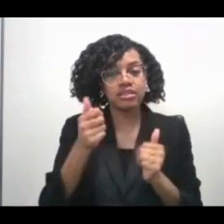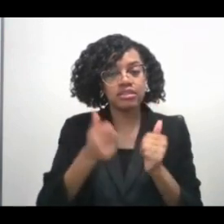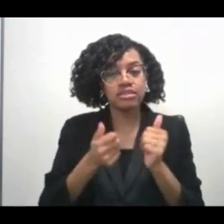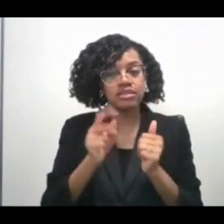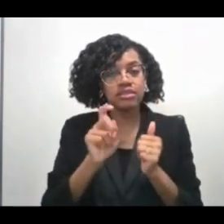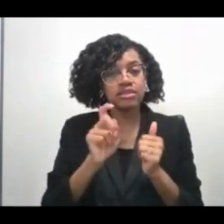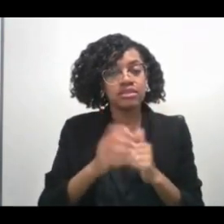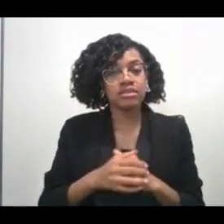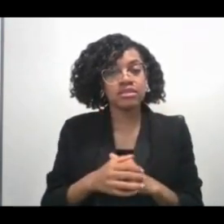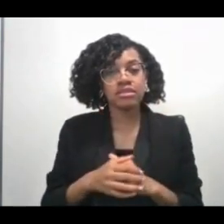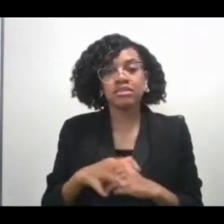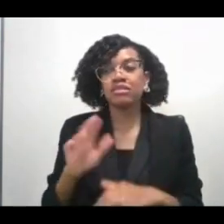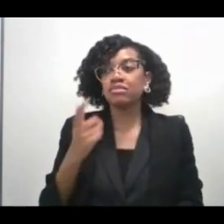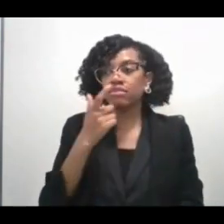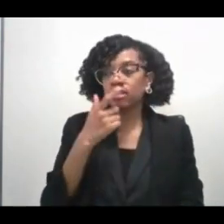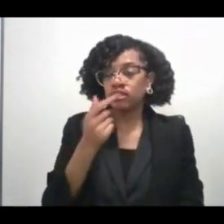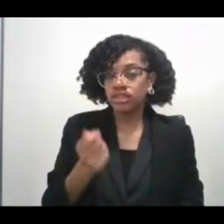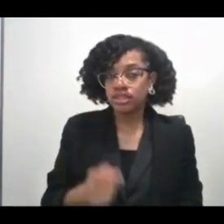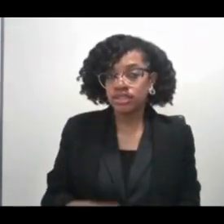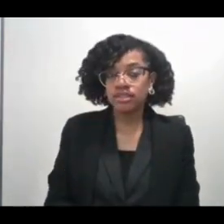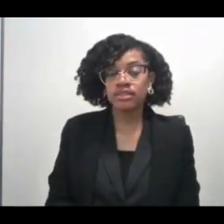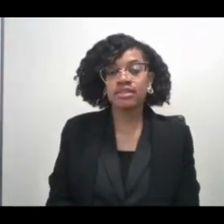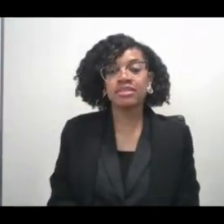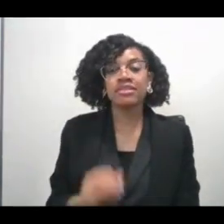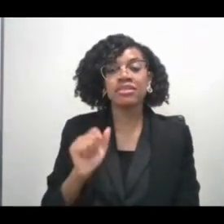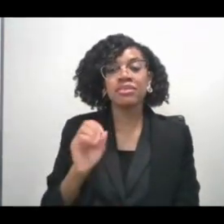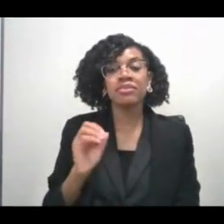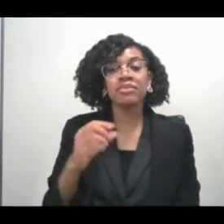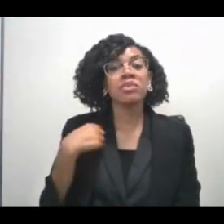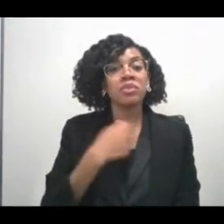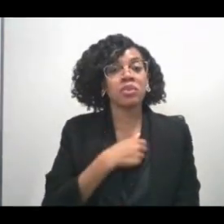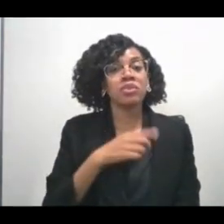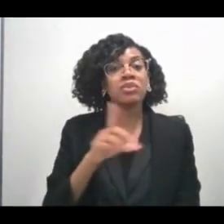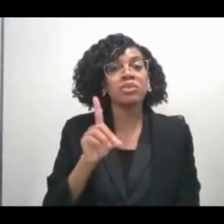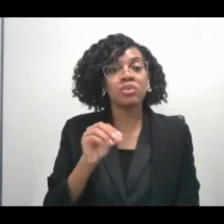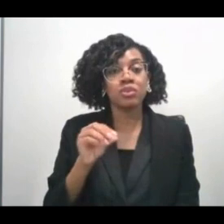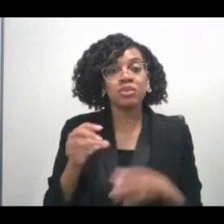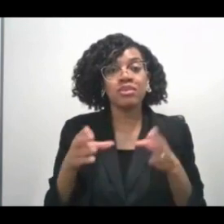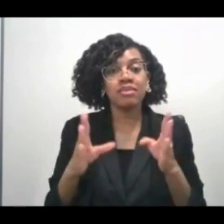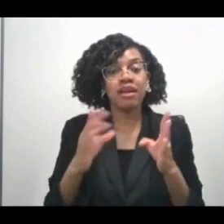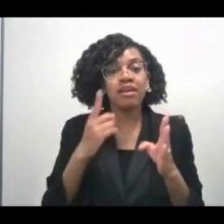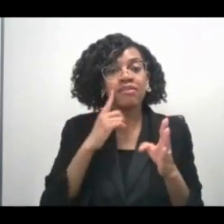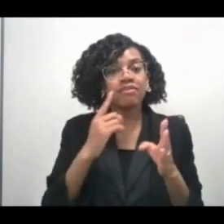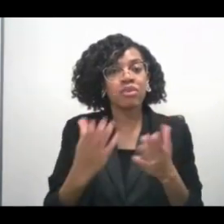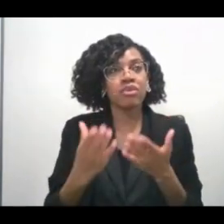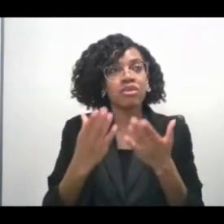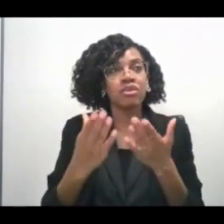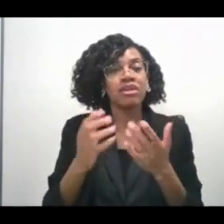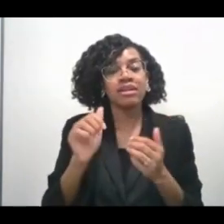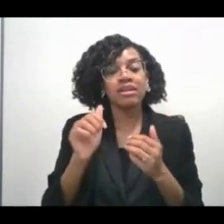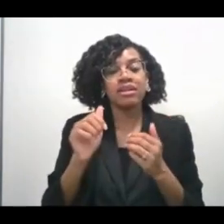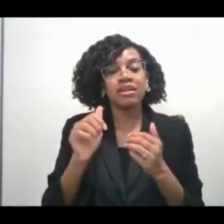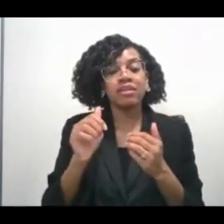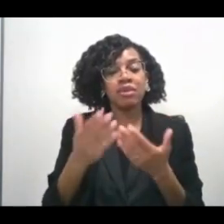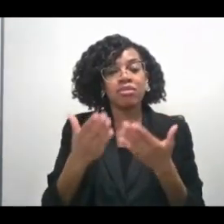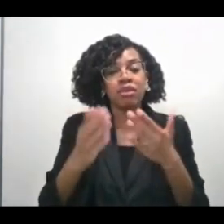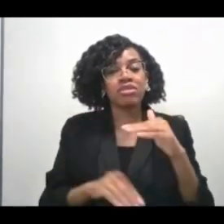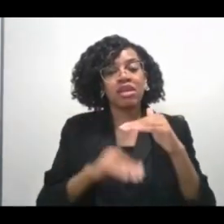Ned Gardiner: Interesting. So in this what we do allow proposals of up to I believe, $10 million, so they could have a multi state